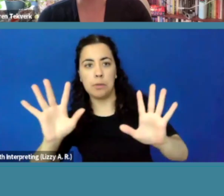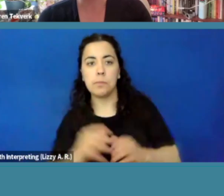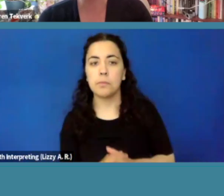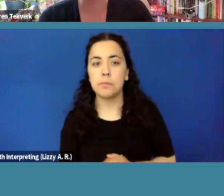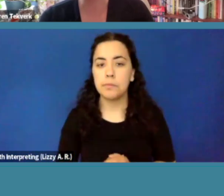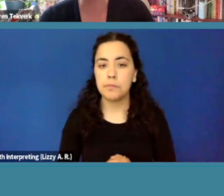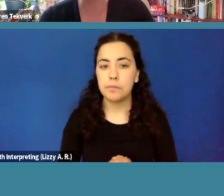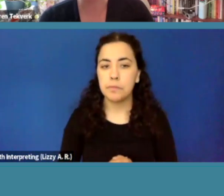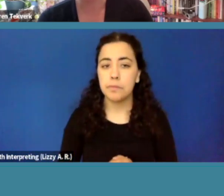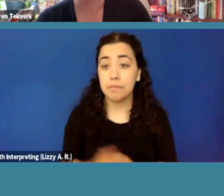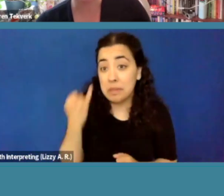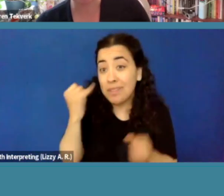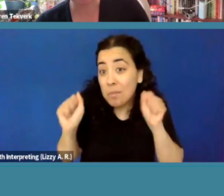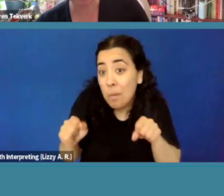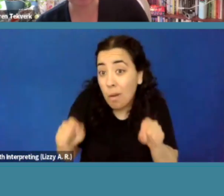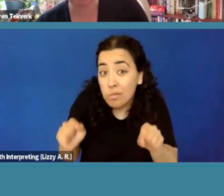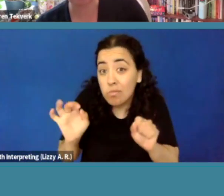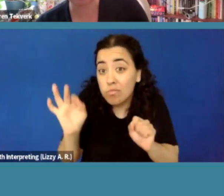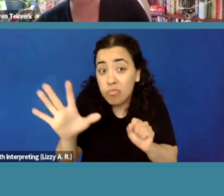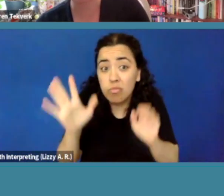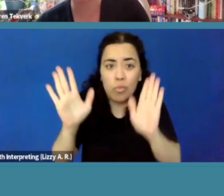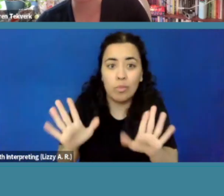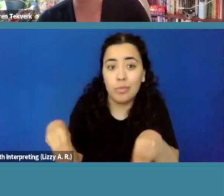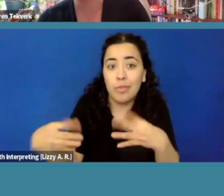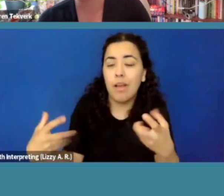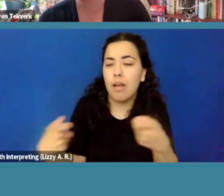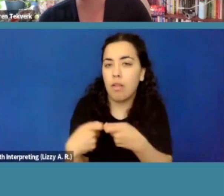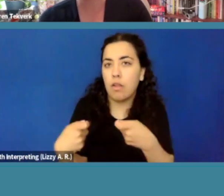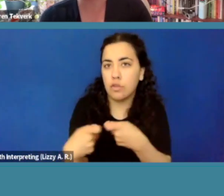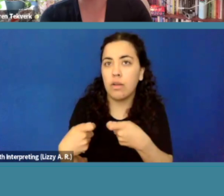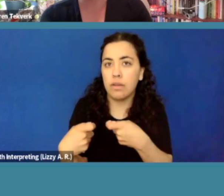If you can, it's also It's also great to provide electronic versions of signage